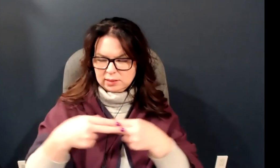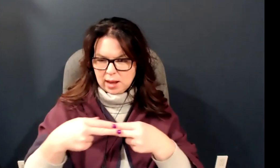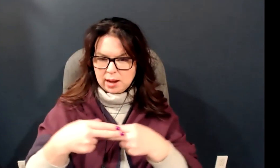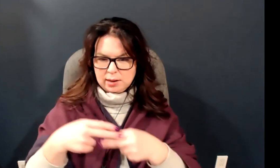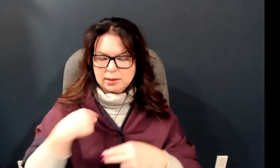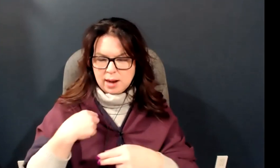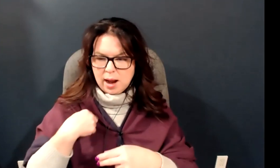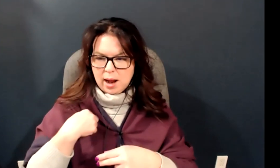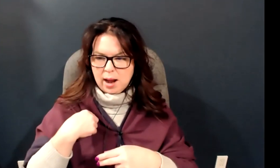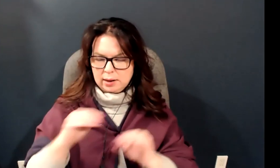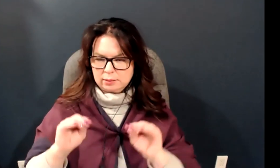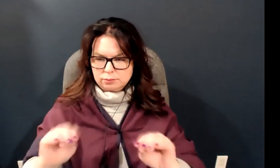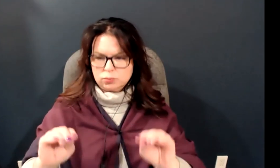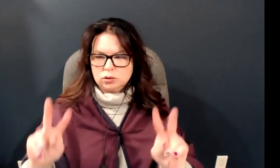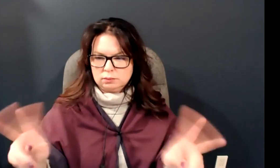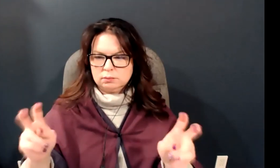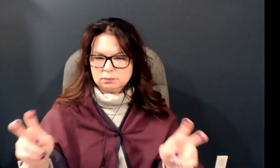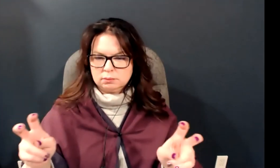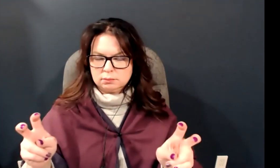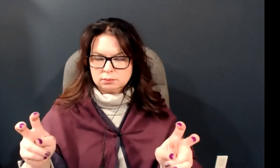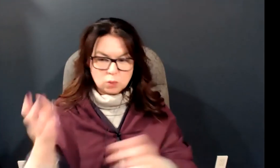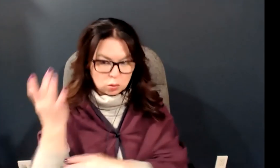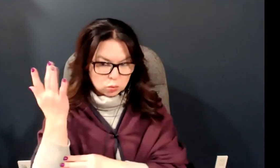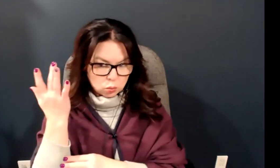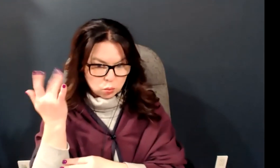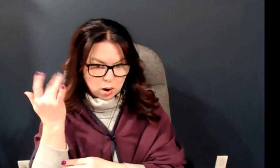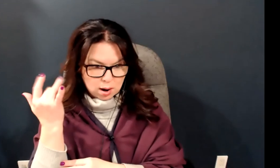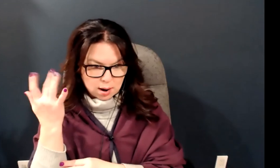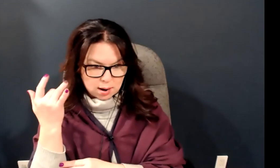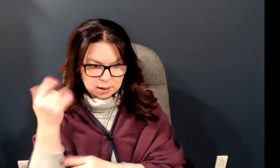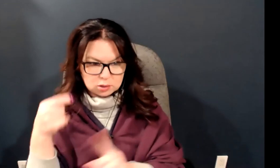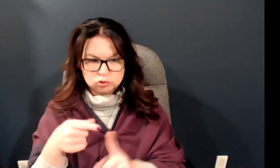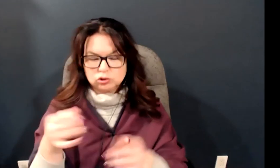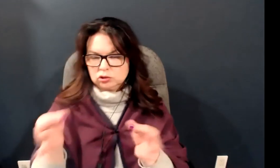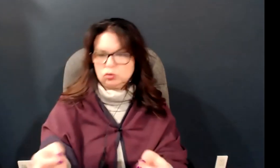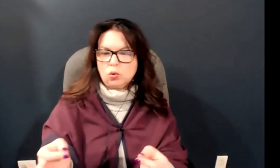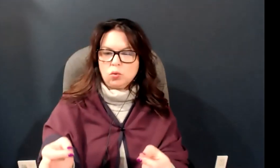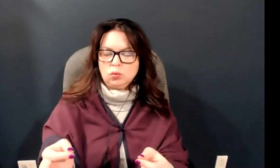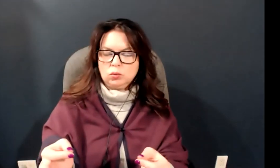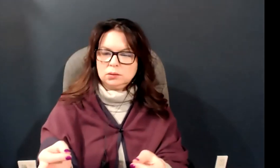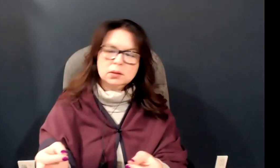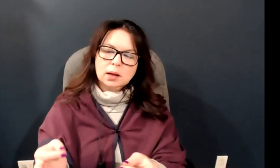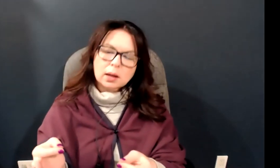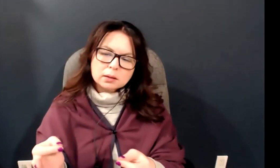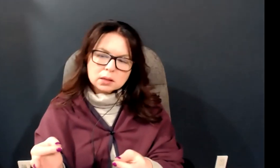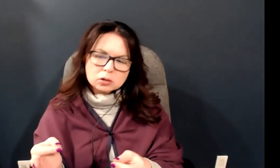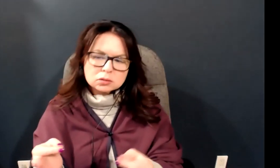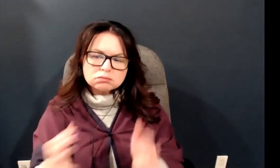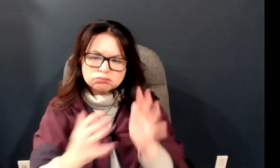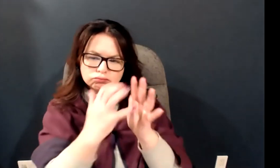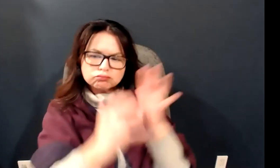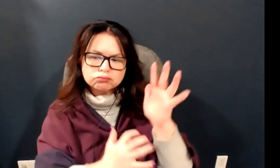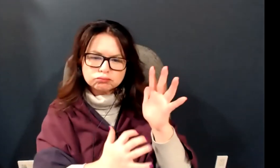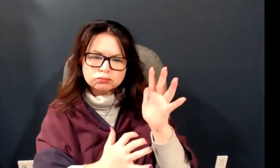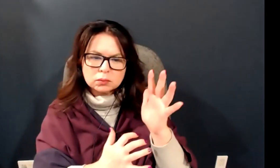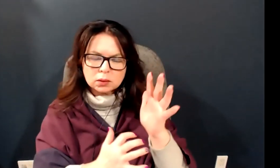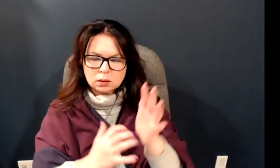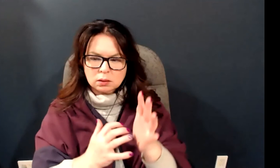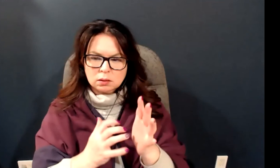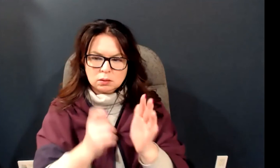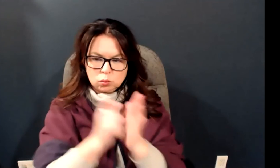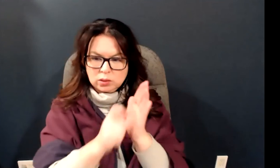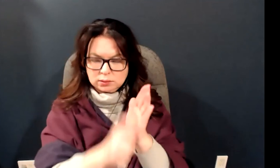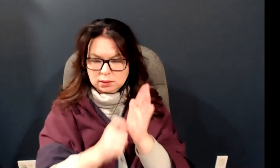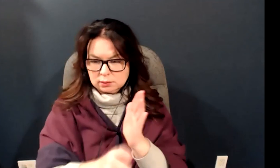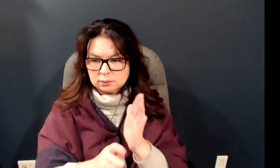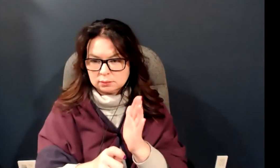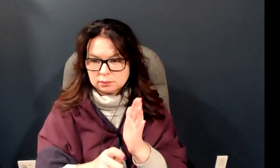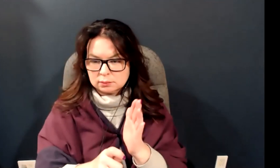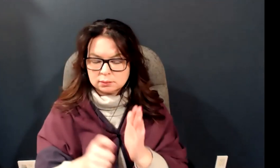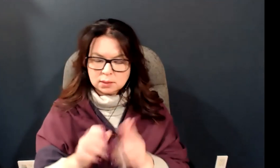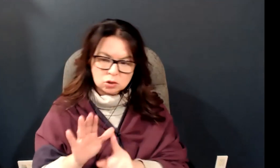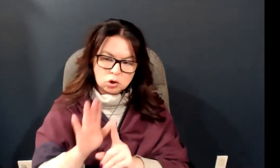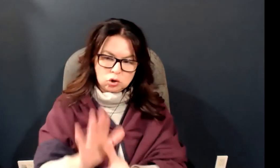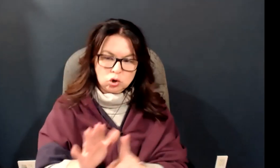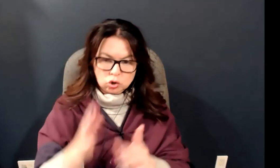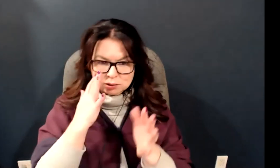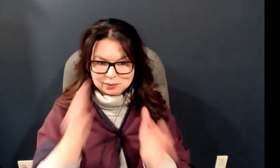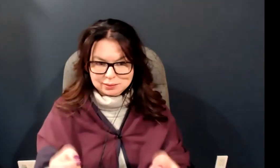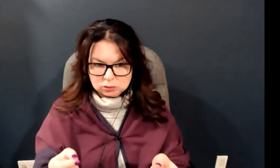and I include myself in there too, we, we find a way to use what is close to us and